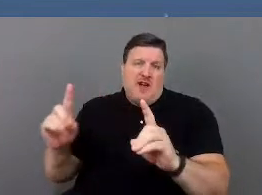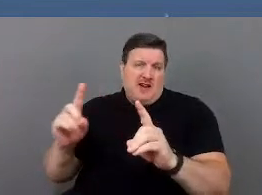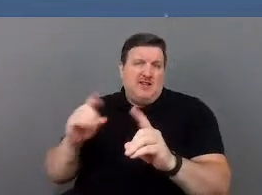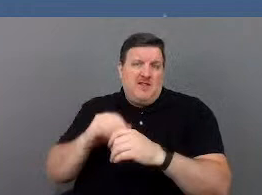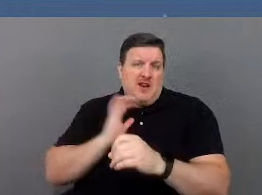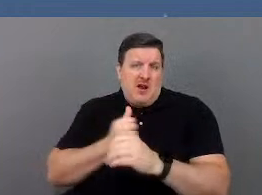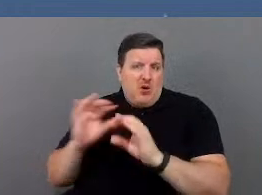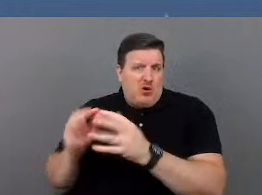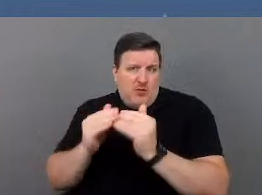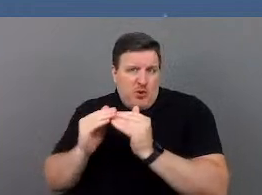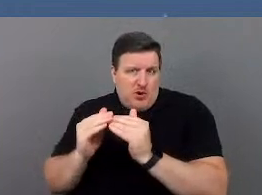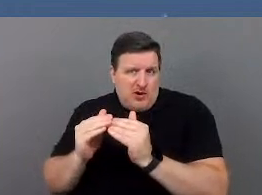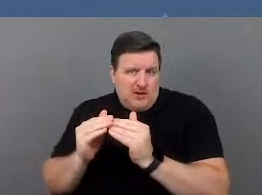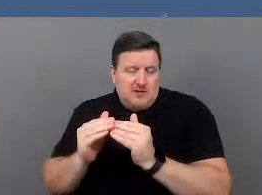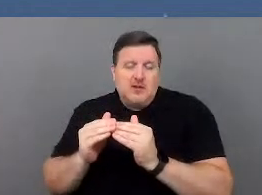LONG-TERM TRANSFORMATION, WE CAN'T USE TEMPORARY FUNDING.